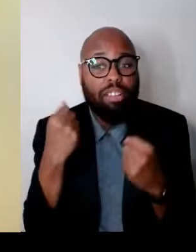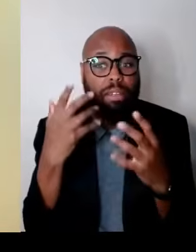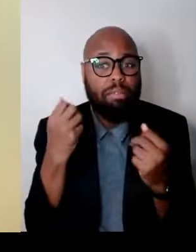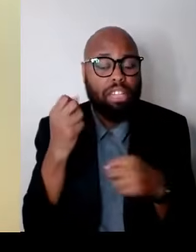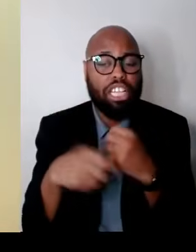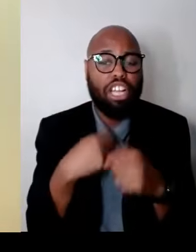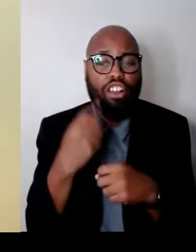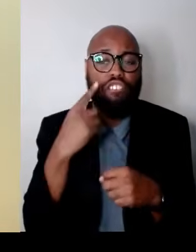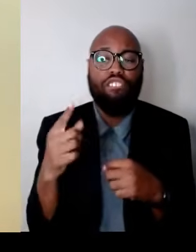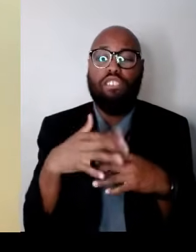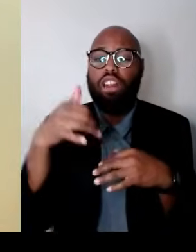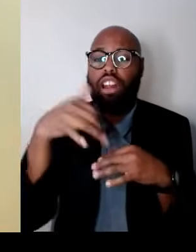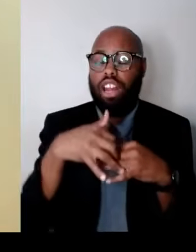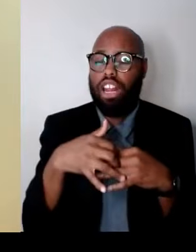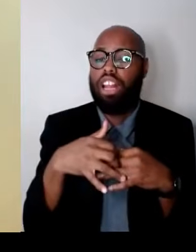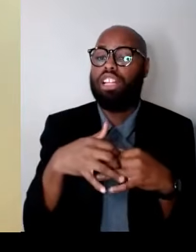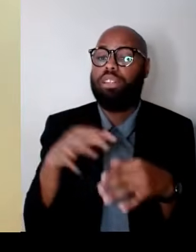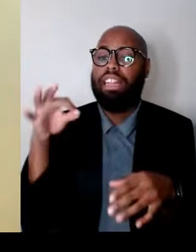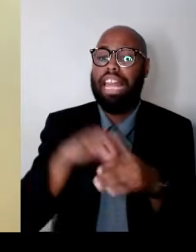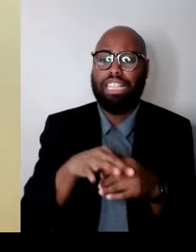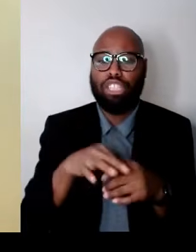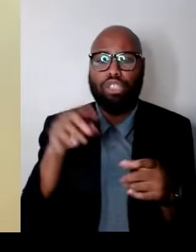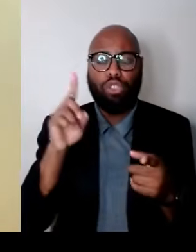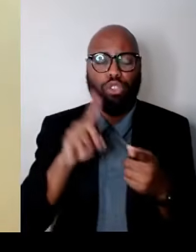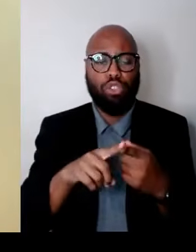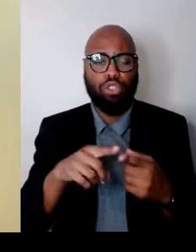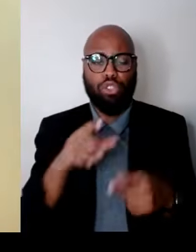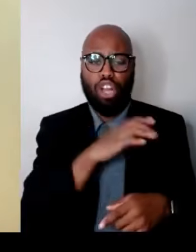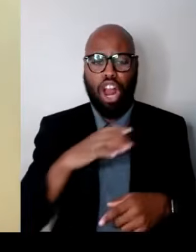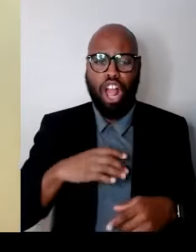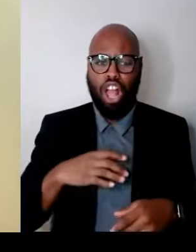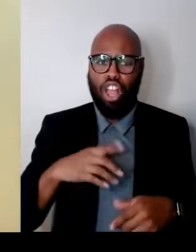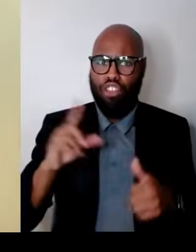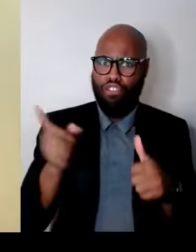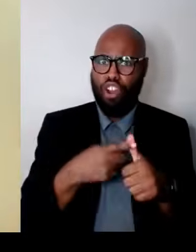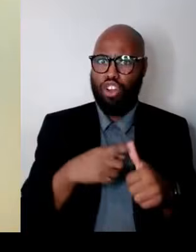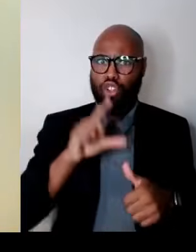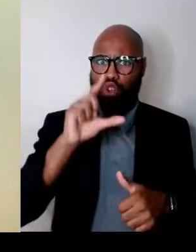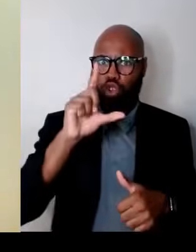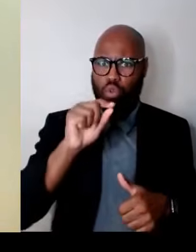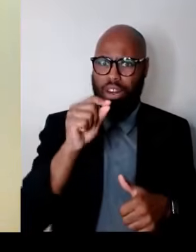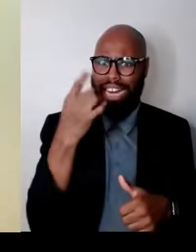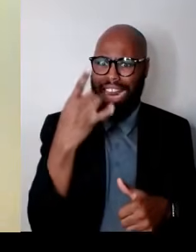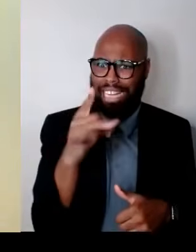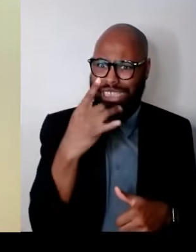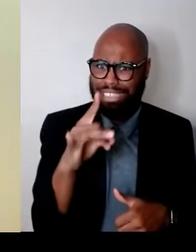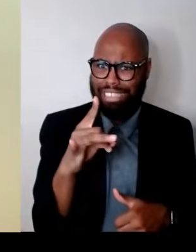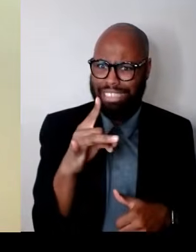The first Indian women, 2018. So native people, we're going through a series of firsts